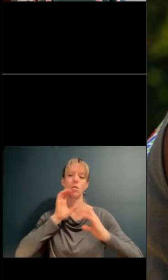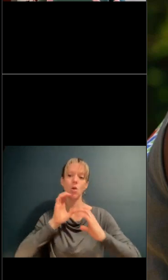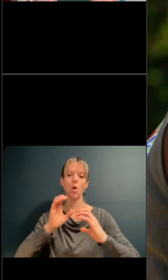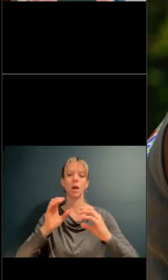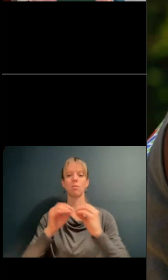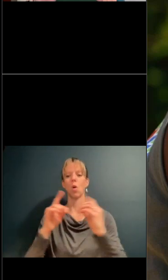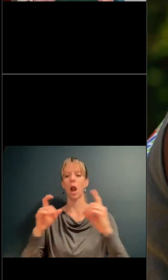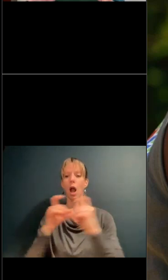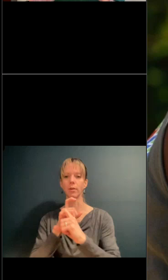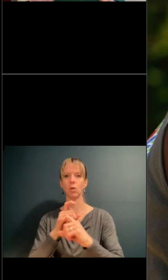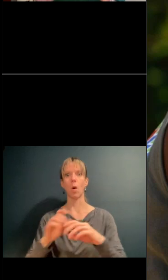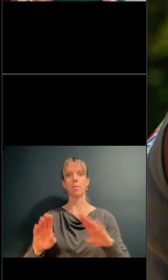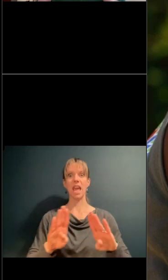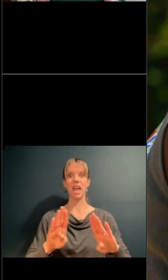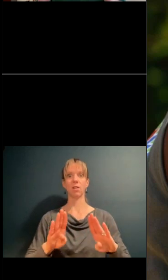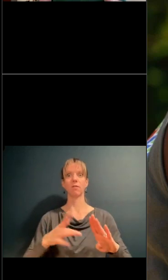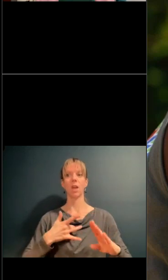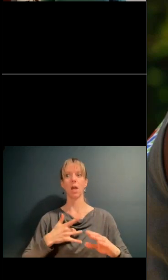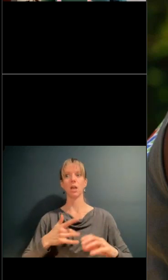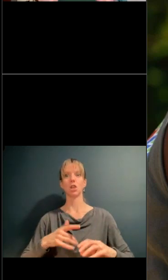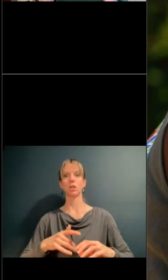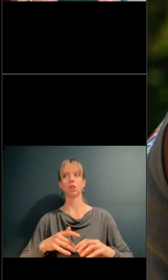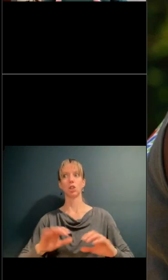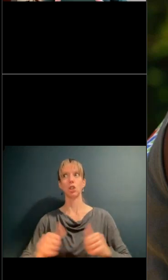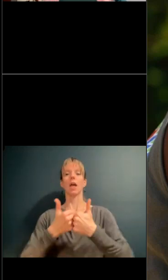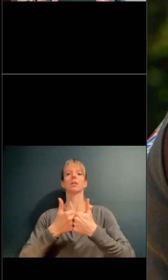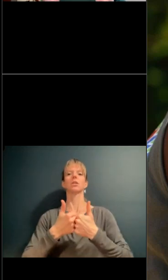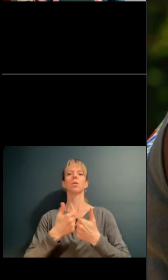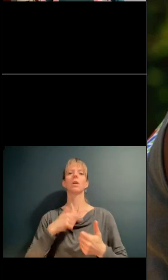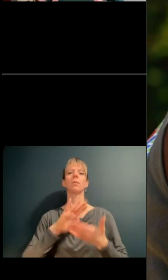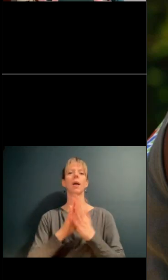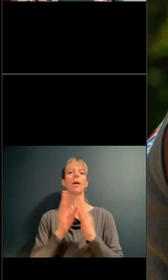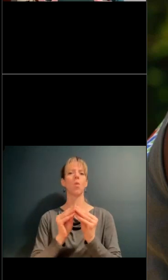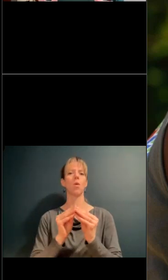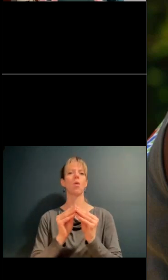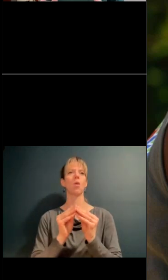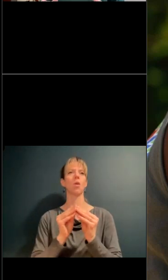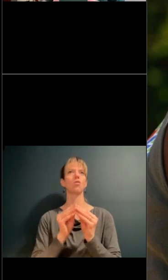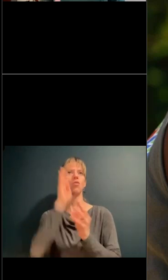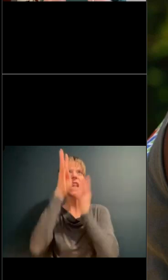and we will have to apply more creativity and commitment to support them all.